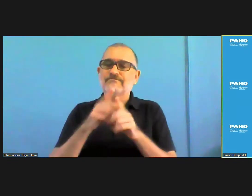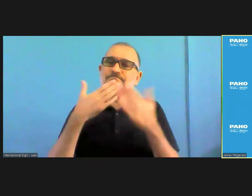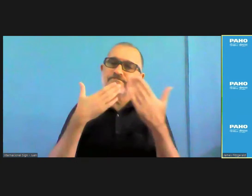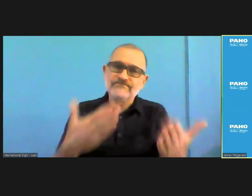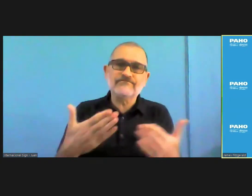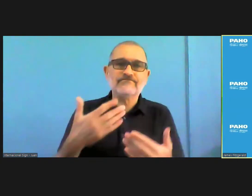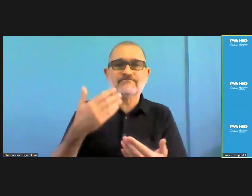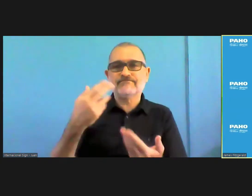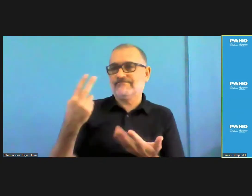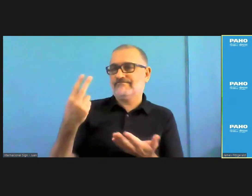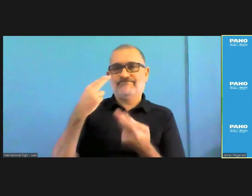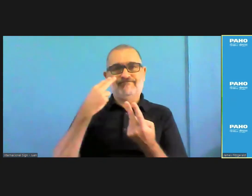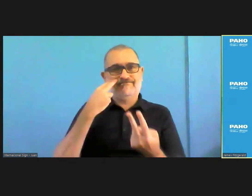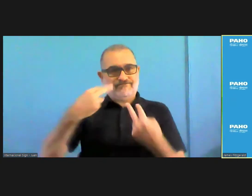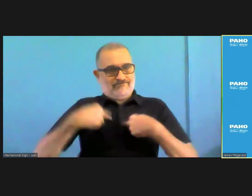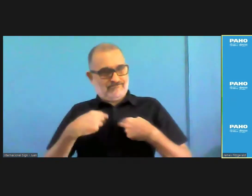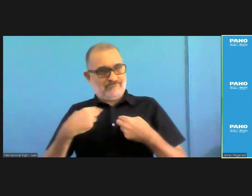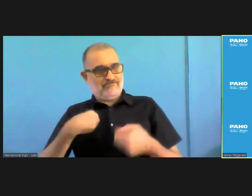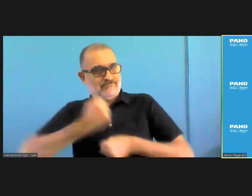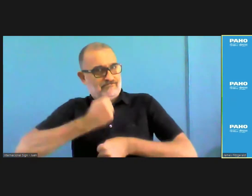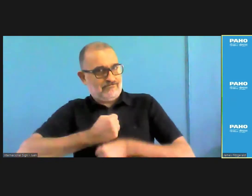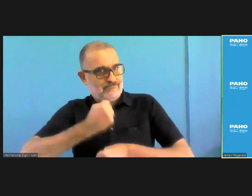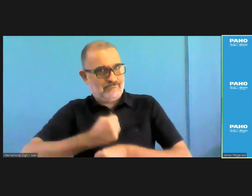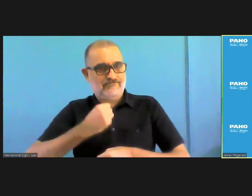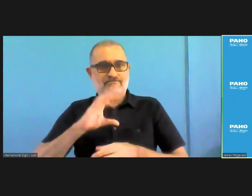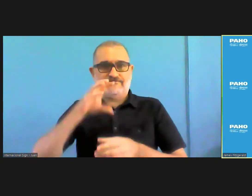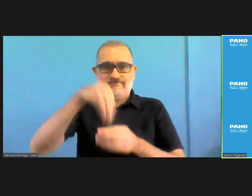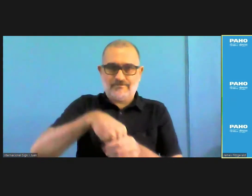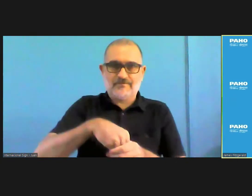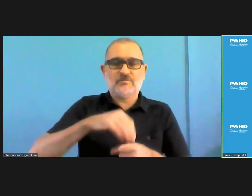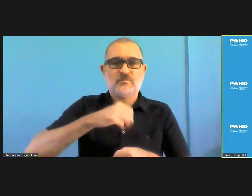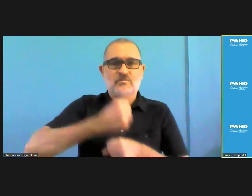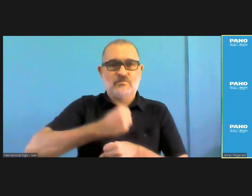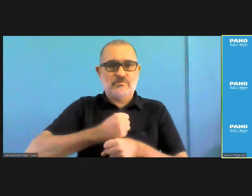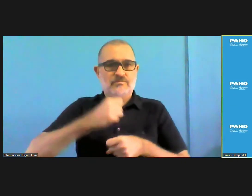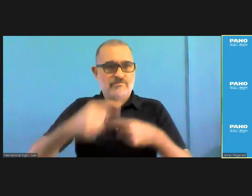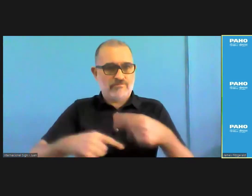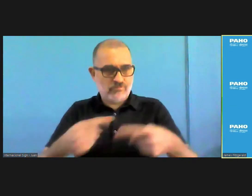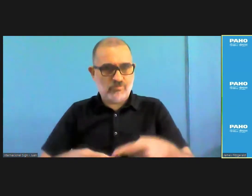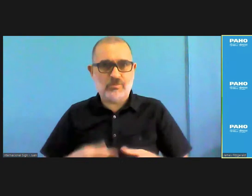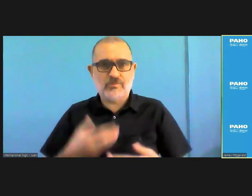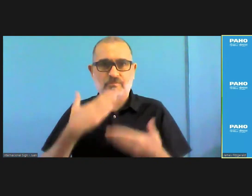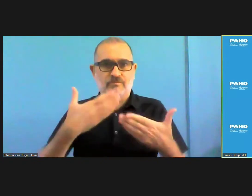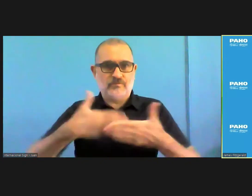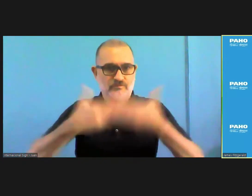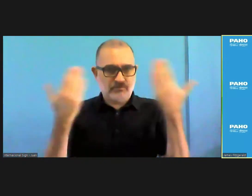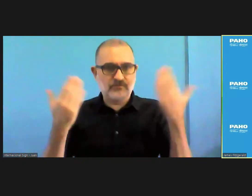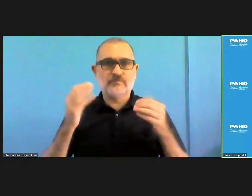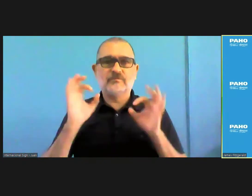to Advice Minister of Paraguay, and of course our friend Ferdinando from the IDB.